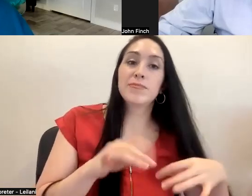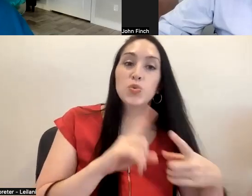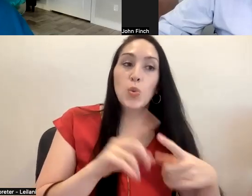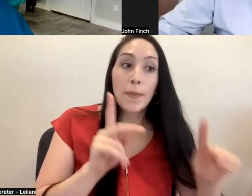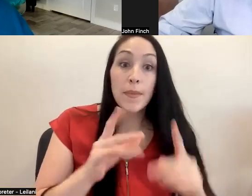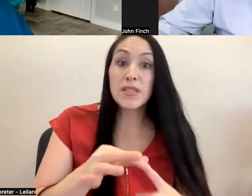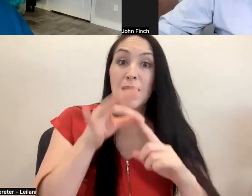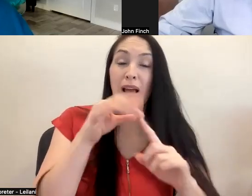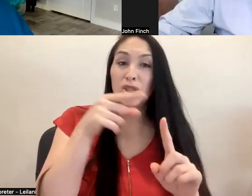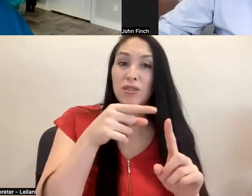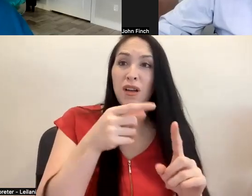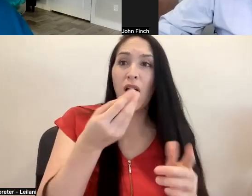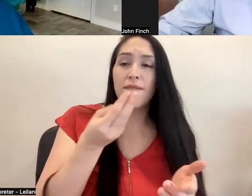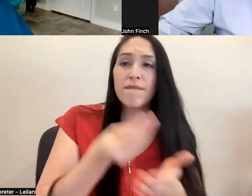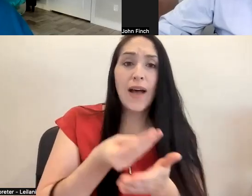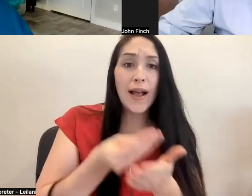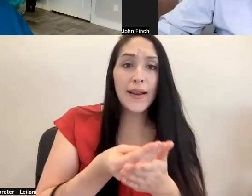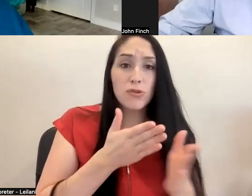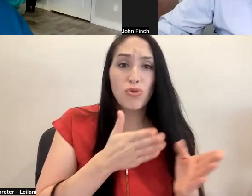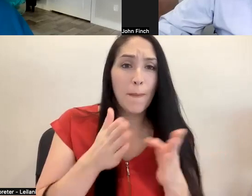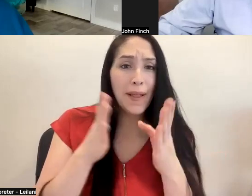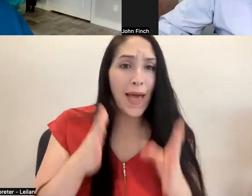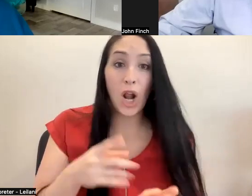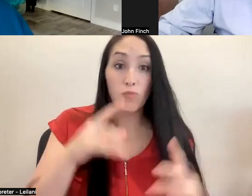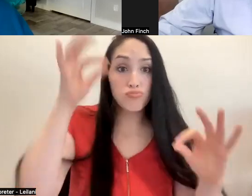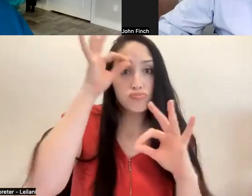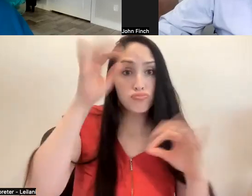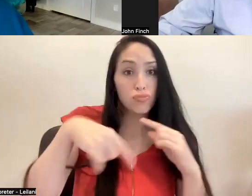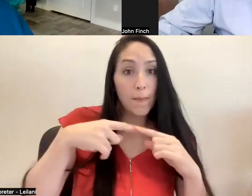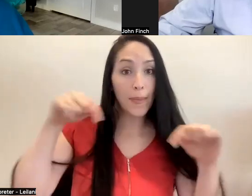11:28:16 They're not aware of this program. So for myself, to make it a little bit as